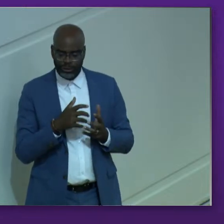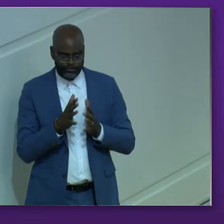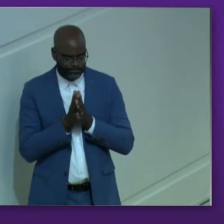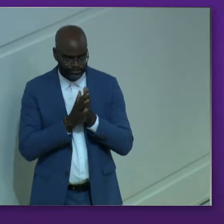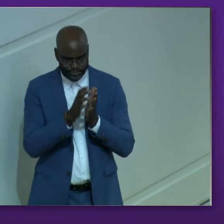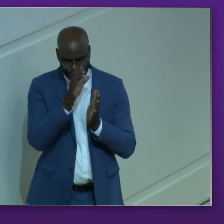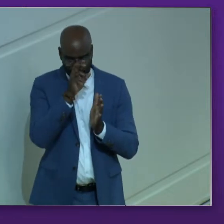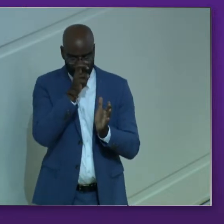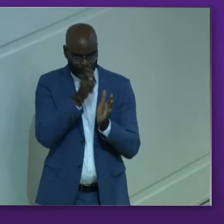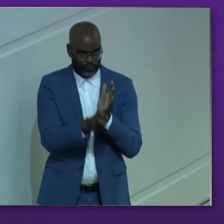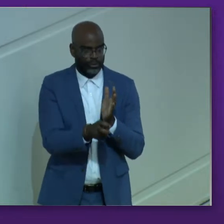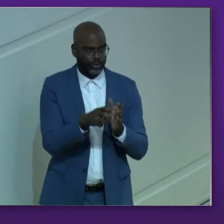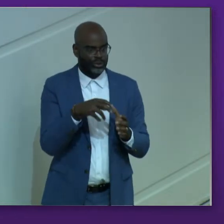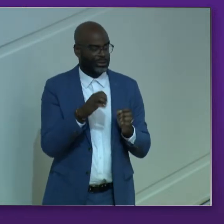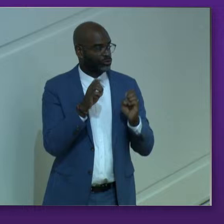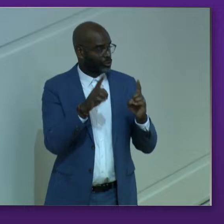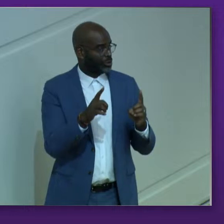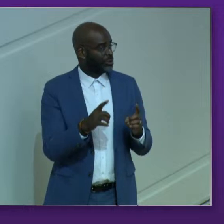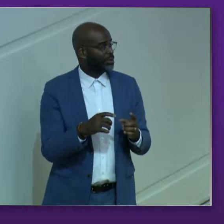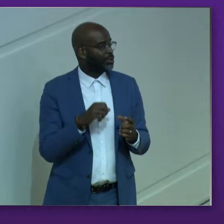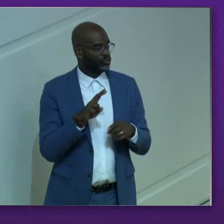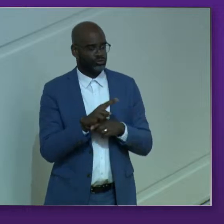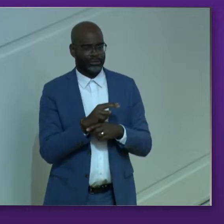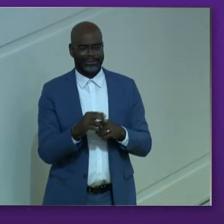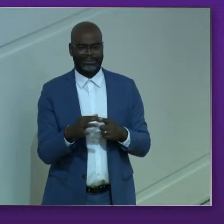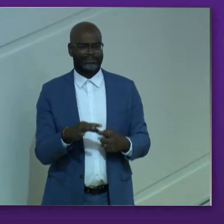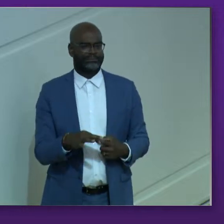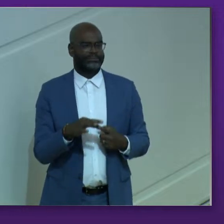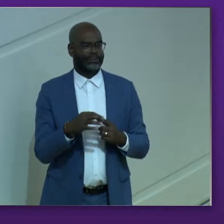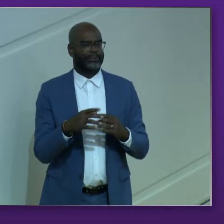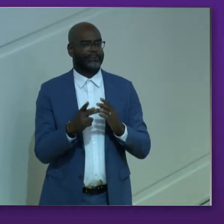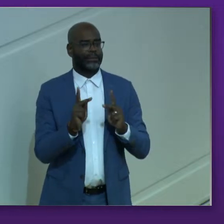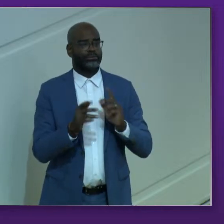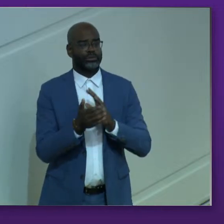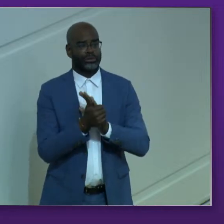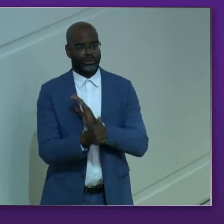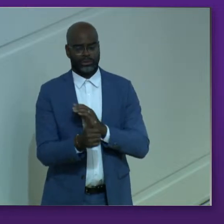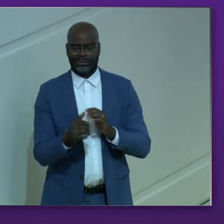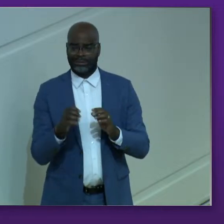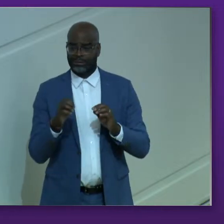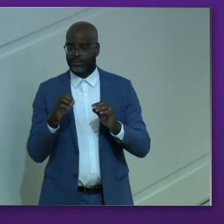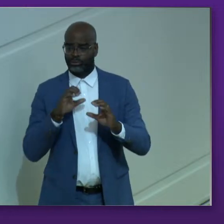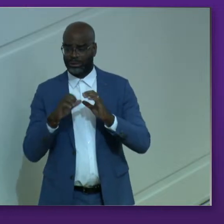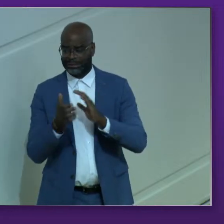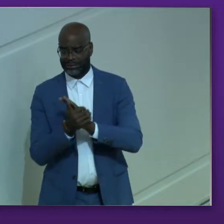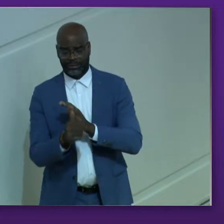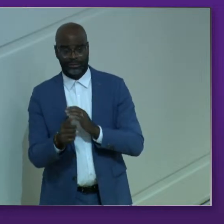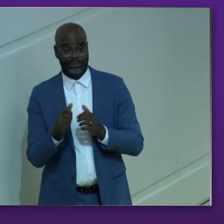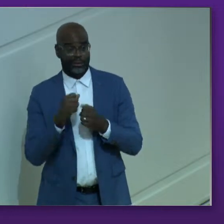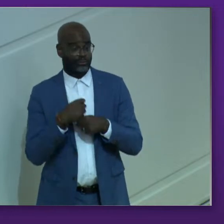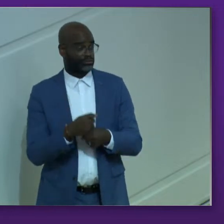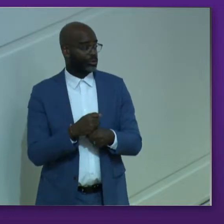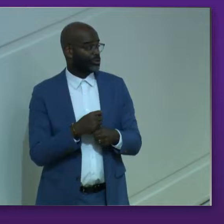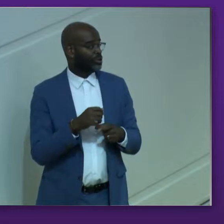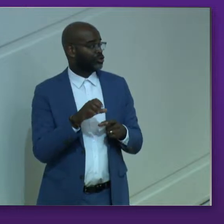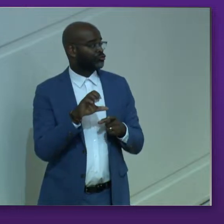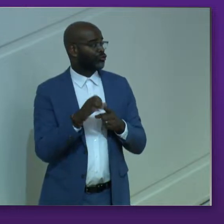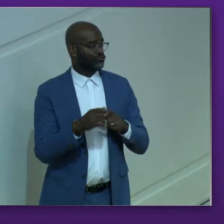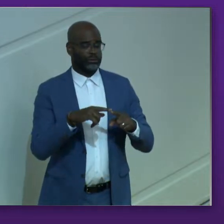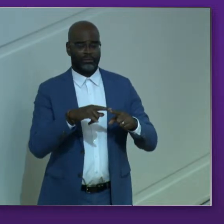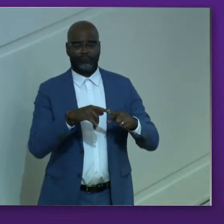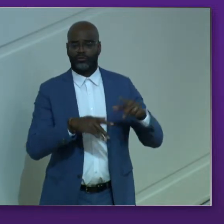SCHOLARS AND HIS TEAM. HE IS AN